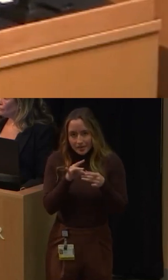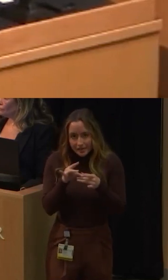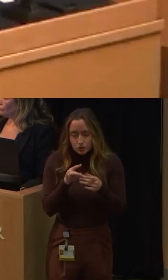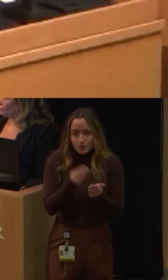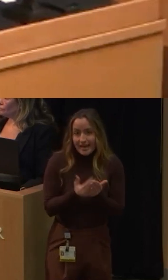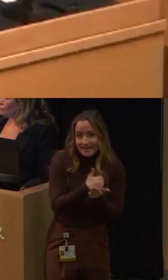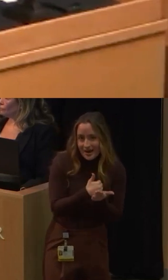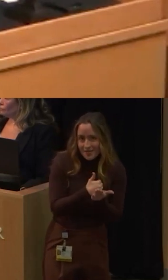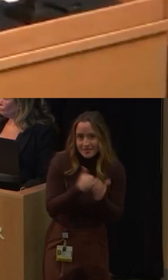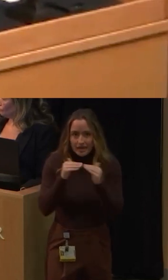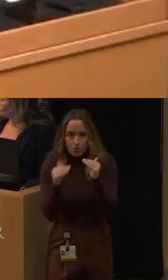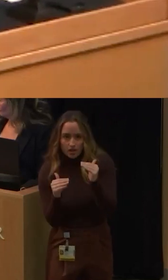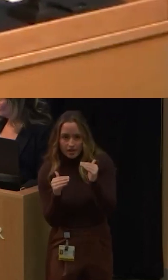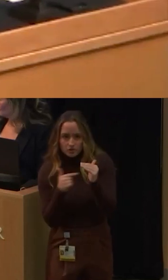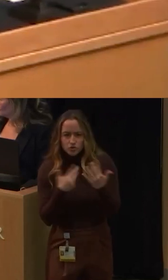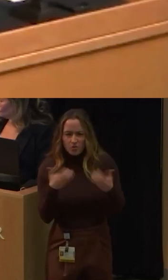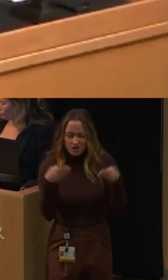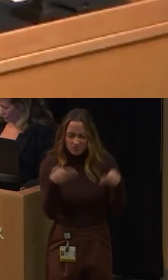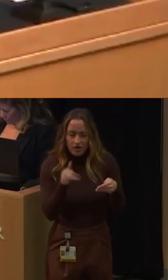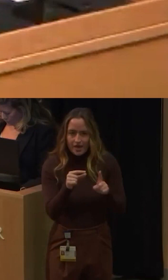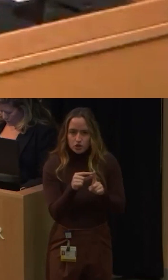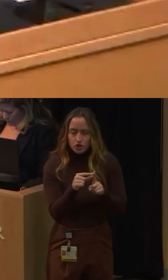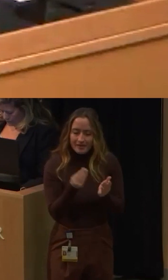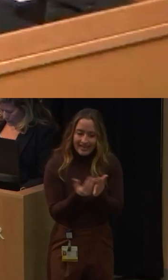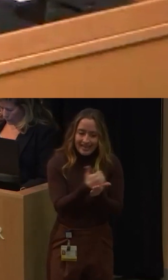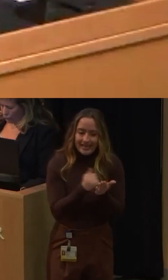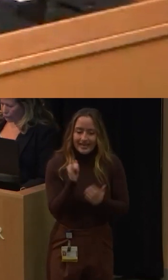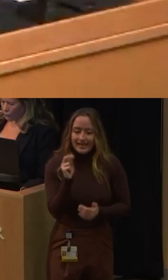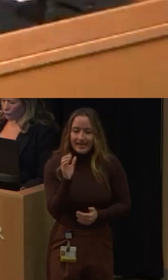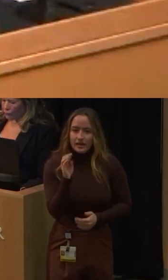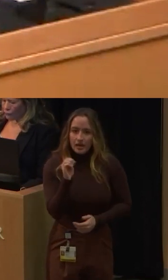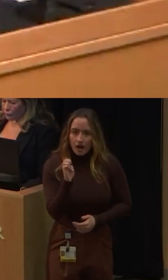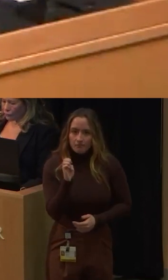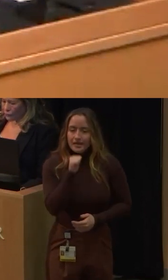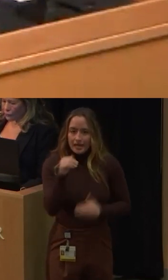so I just wanna talk about that for a minute. You know, the speech that was referenced before